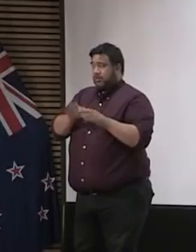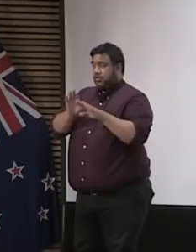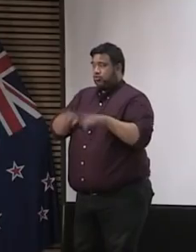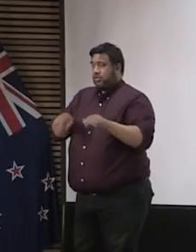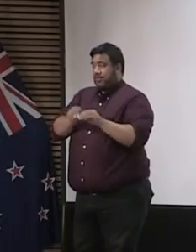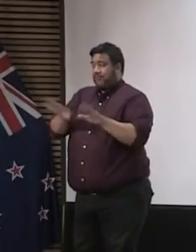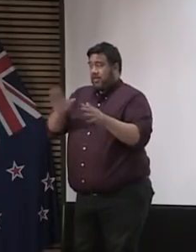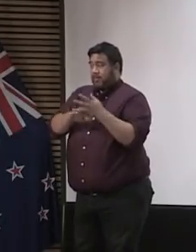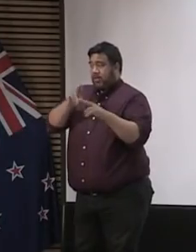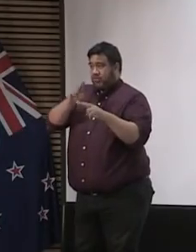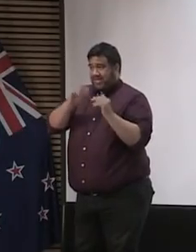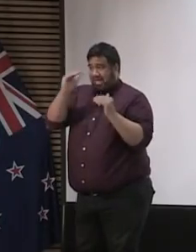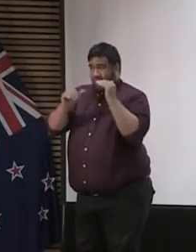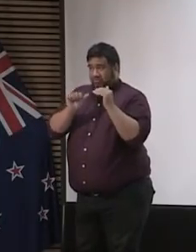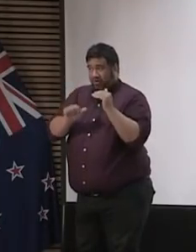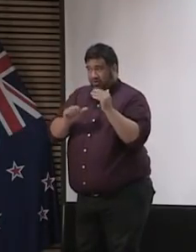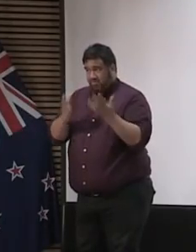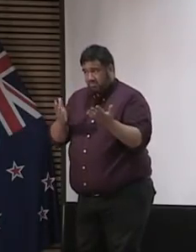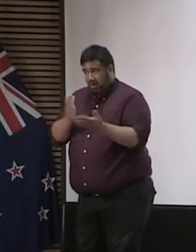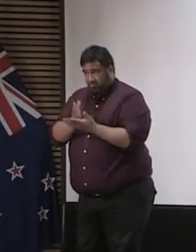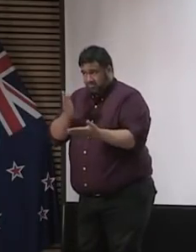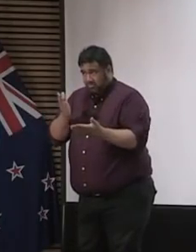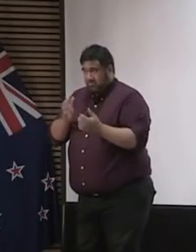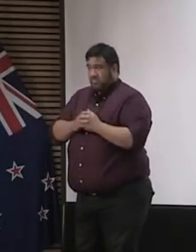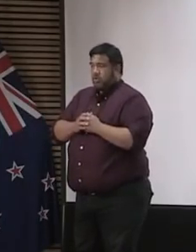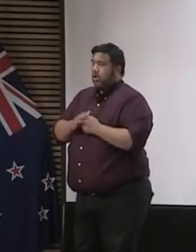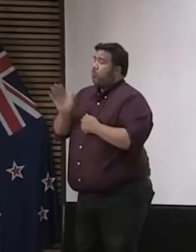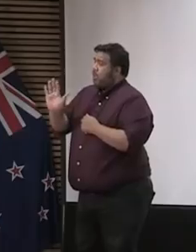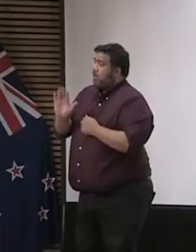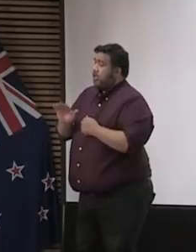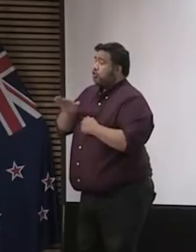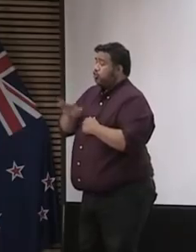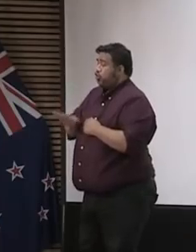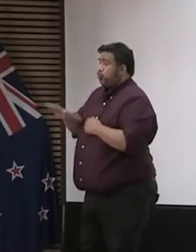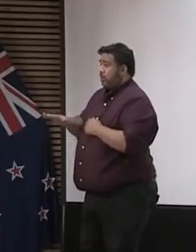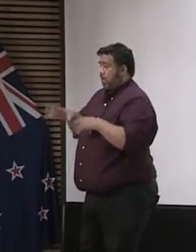the first place and, yes, there is no doubt thatchildren can infect adults butit seems